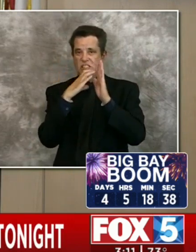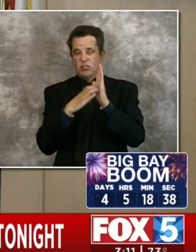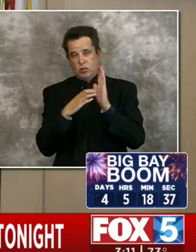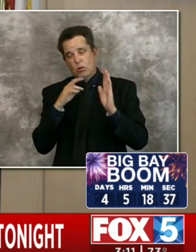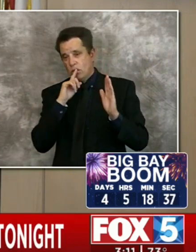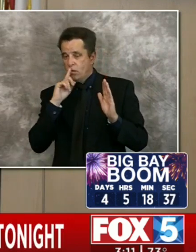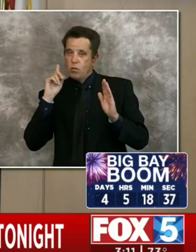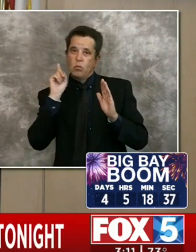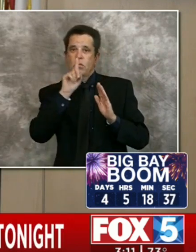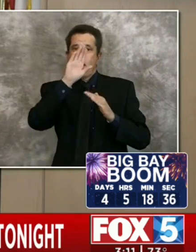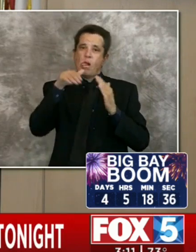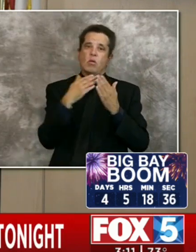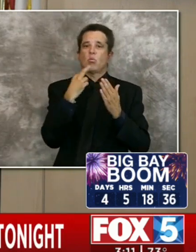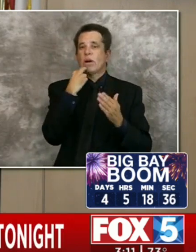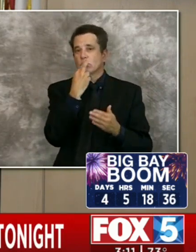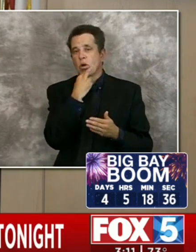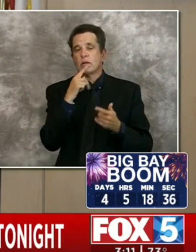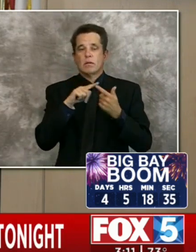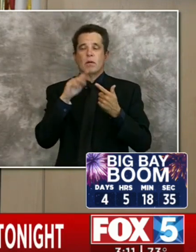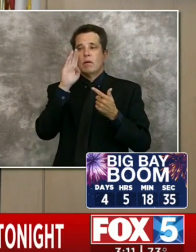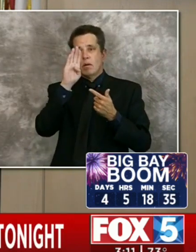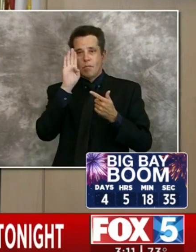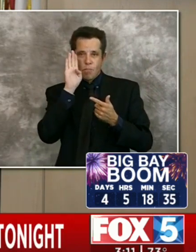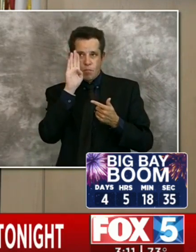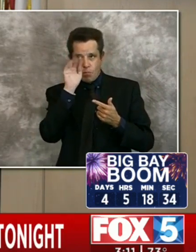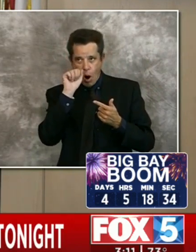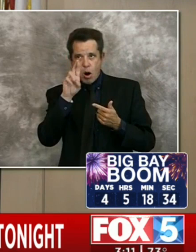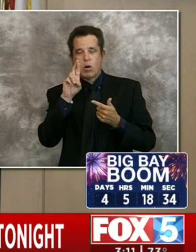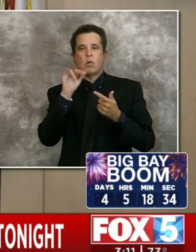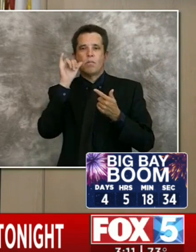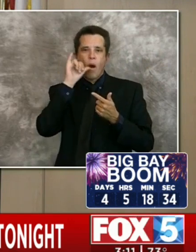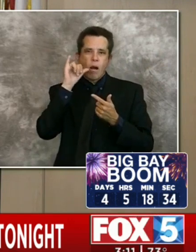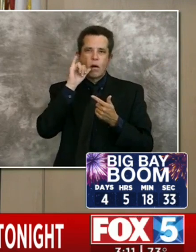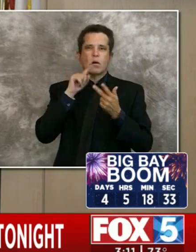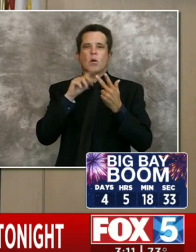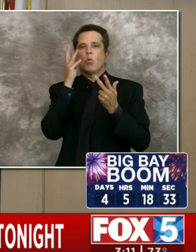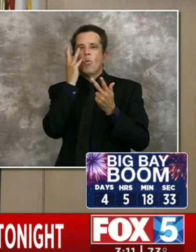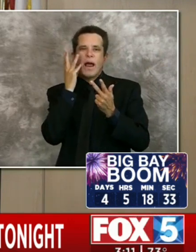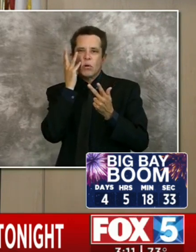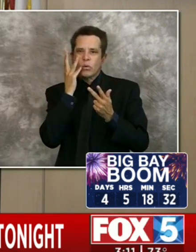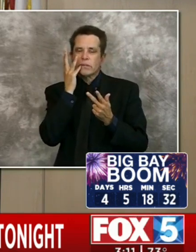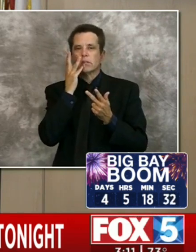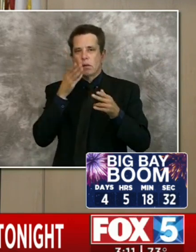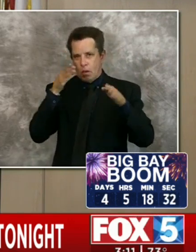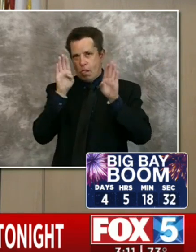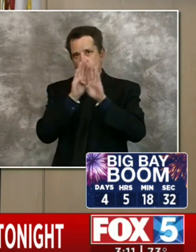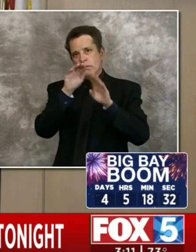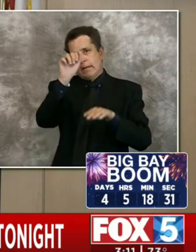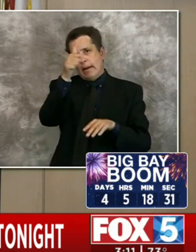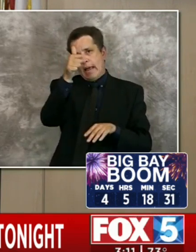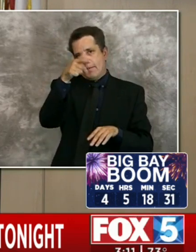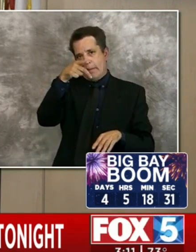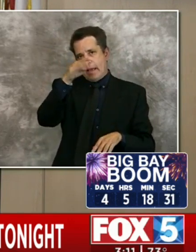JULY. IN OUR HEALTH OFFICER'S ORDER SECTION 13 STATES THAT ALL RESTAURANTS BARS WINERIES